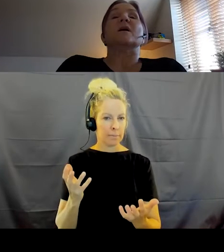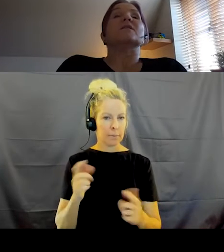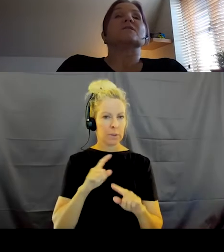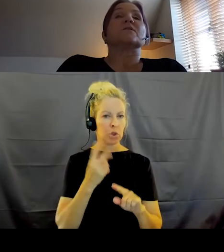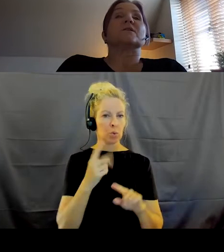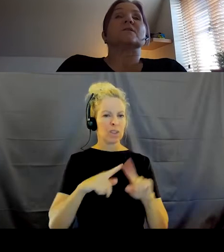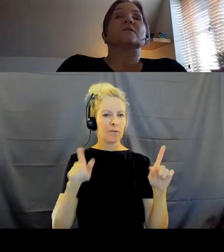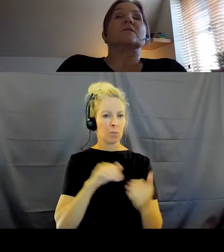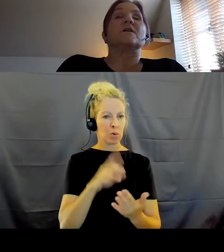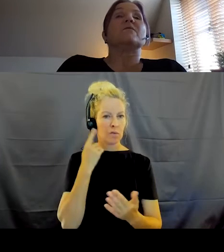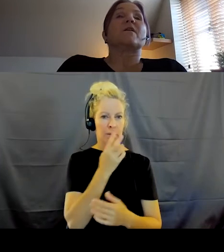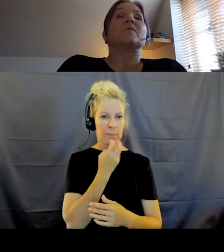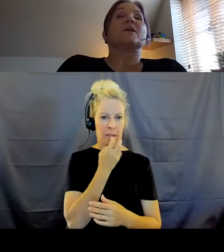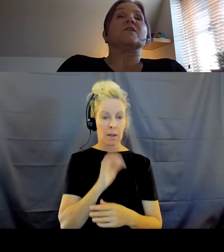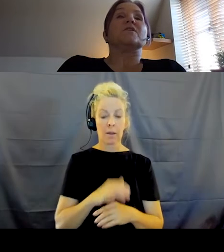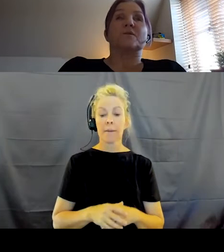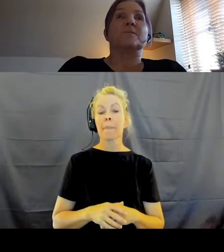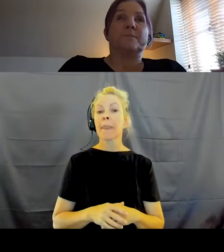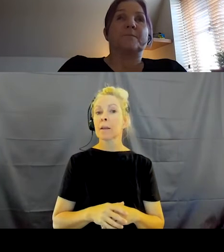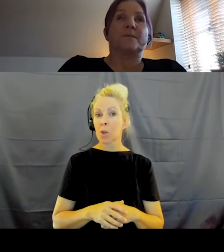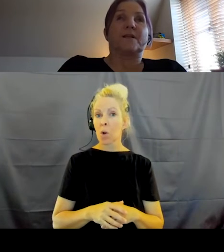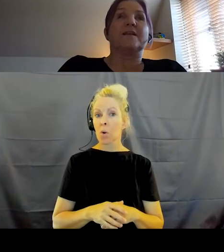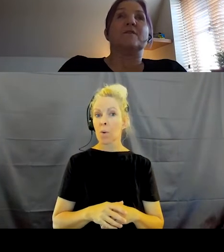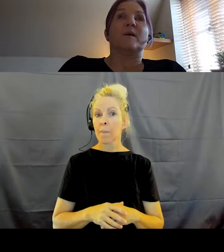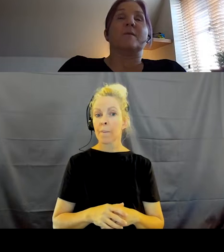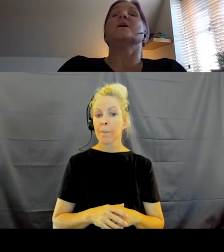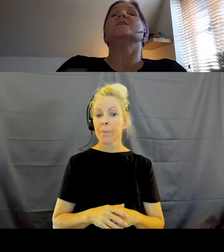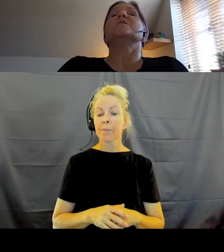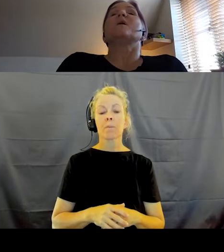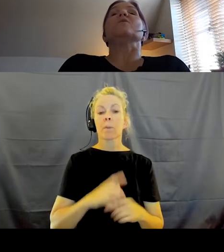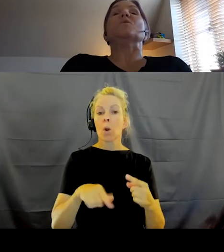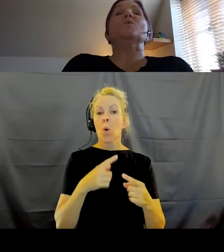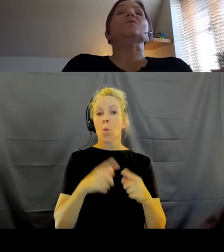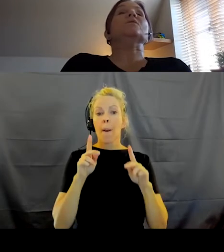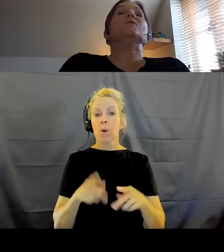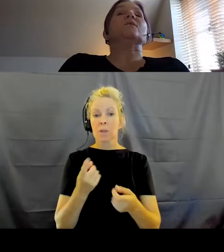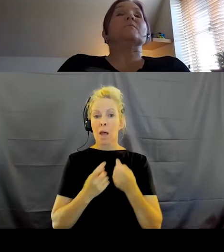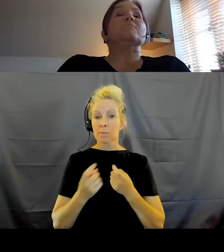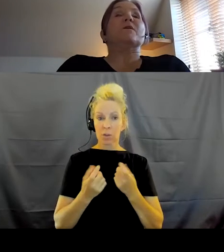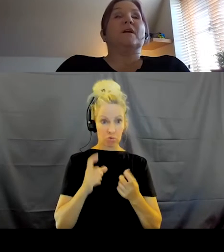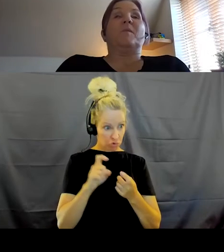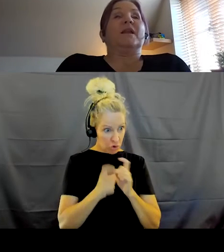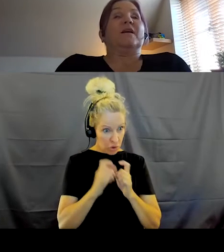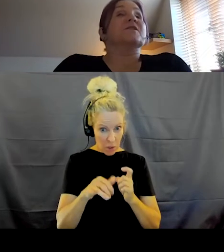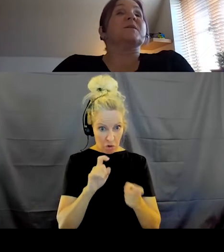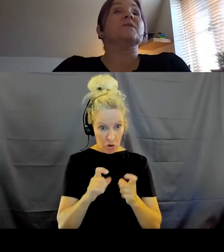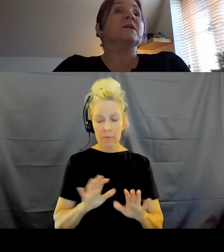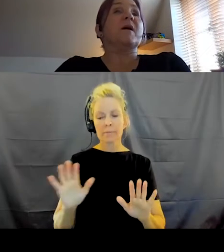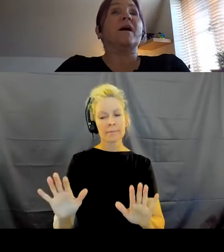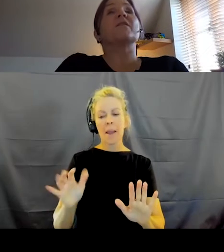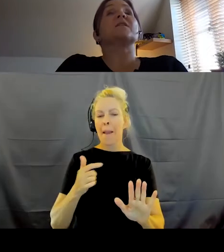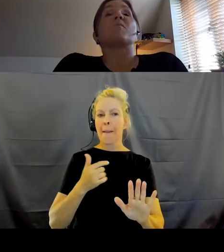my answer is don't. Leave it be, despite all of the moaning and complaining about how things get